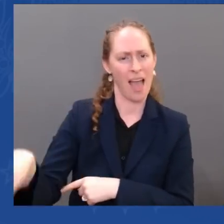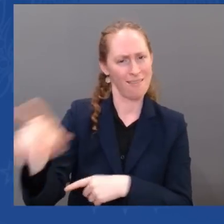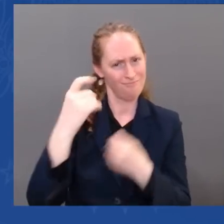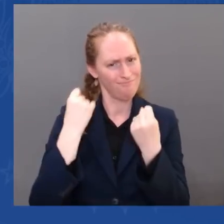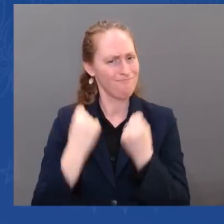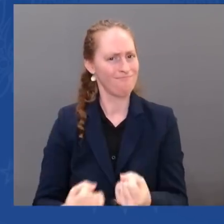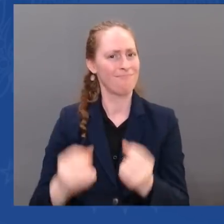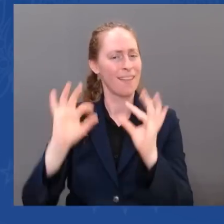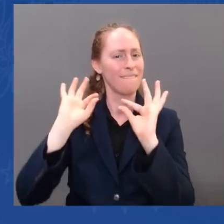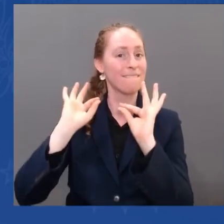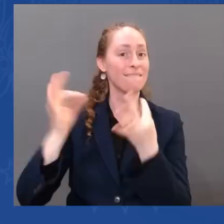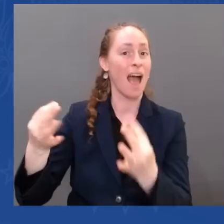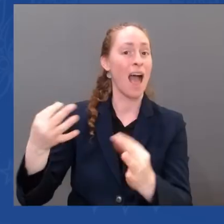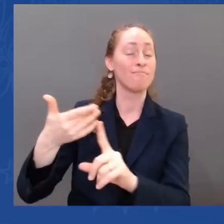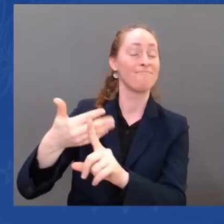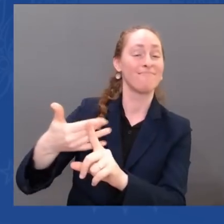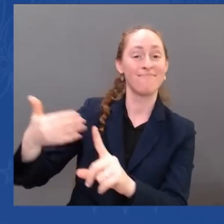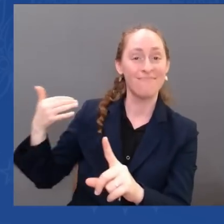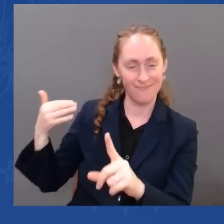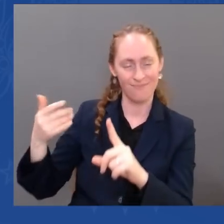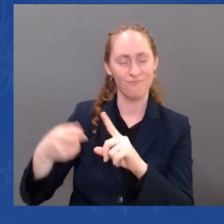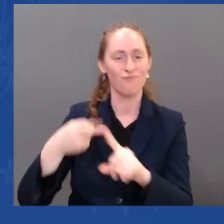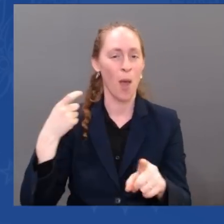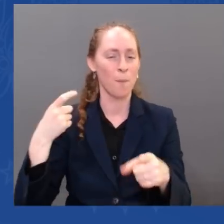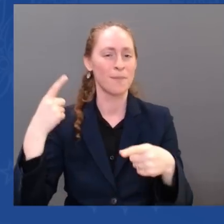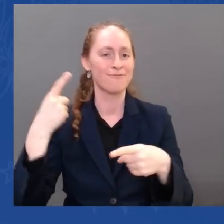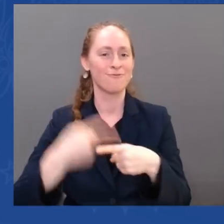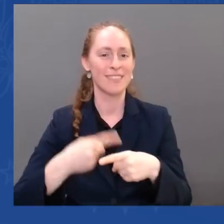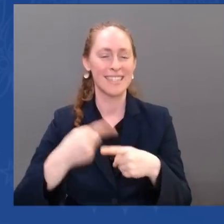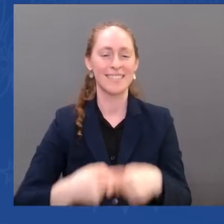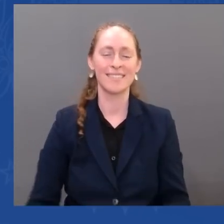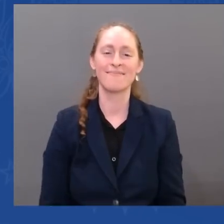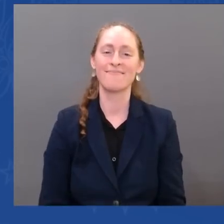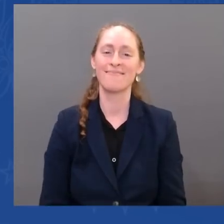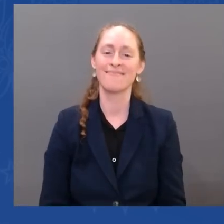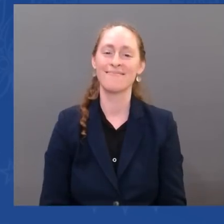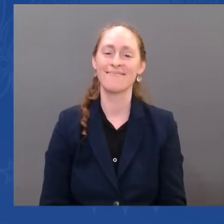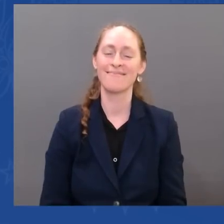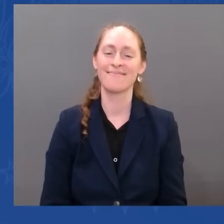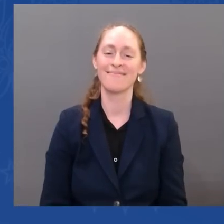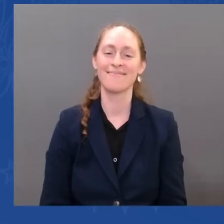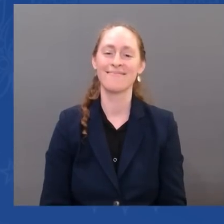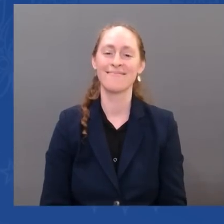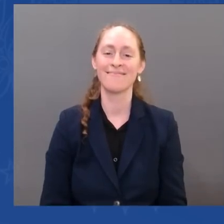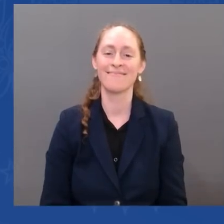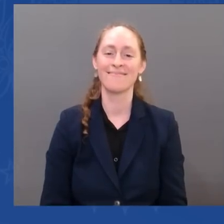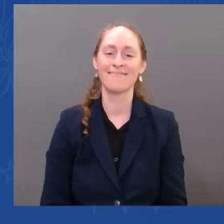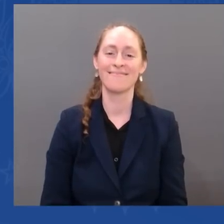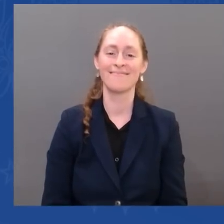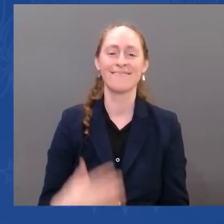And if you will excuse a point of personal privilege, I'd like to introduce John Sarbanes.